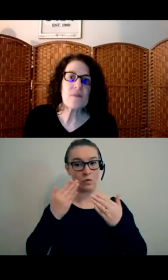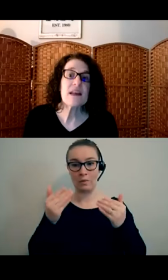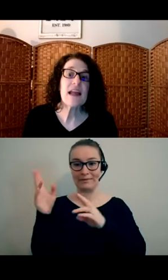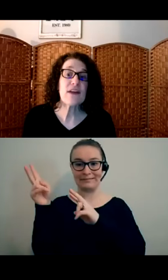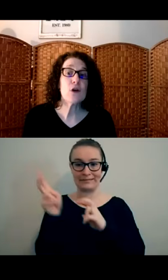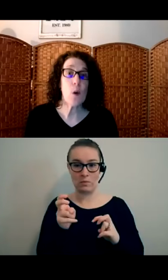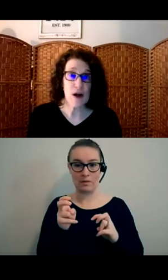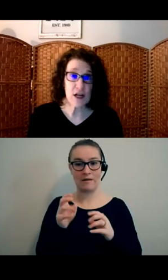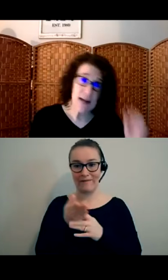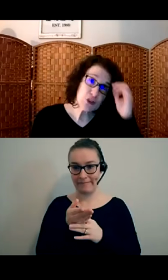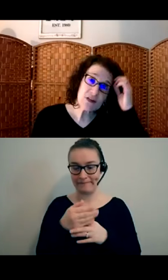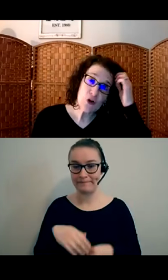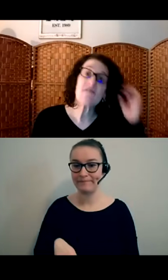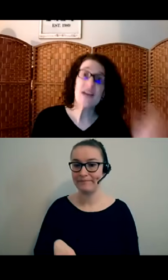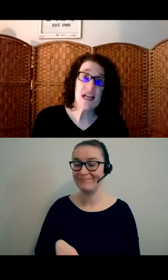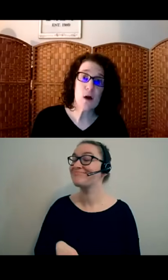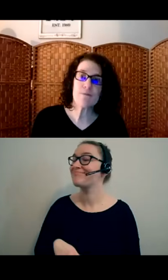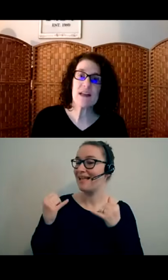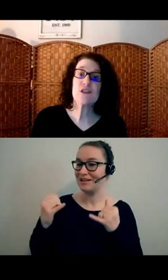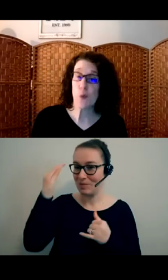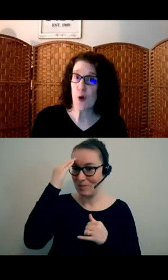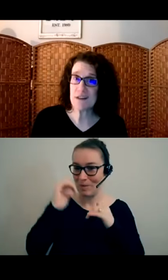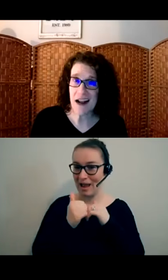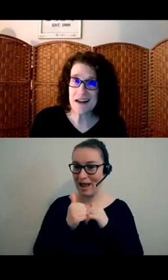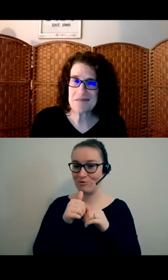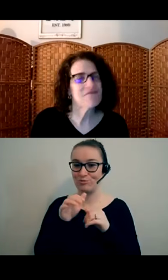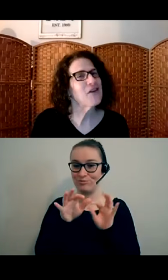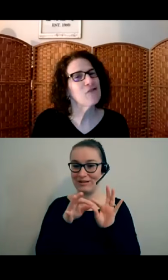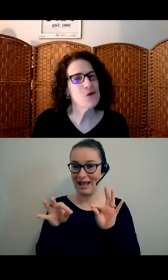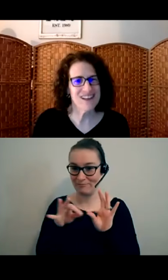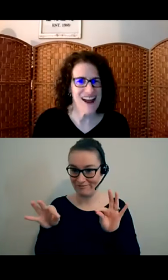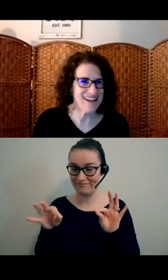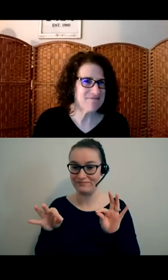Now that you know how to caption a video, is your work done? Of course not.